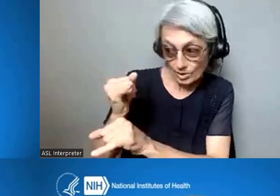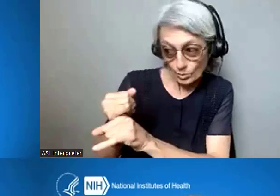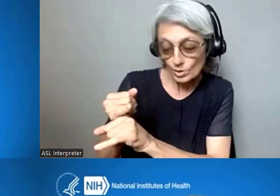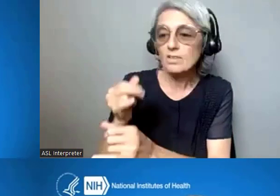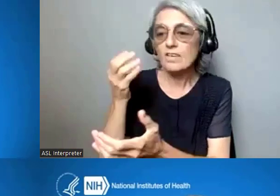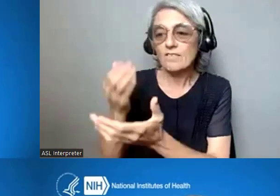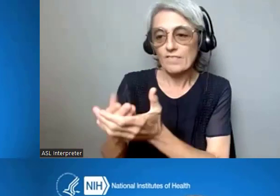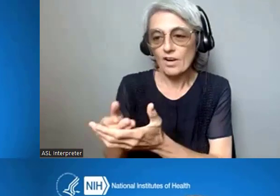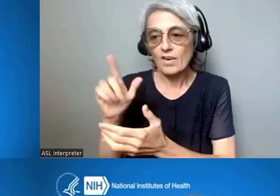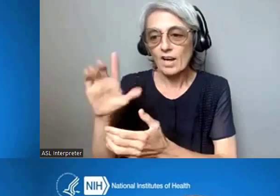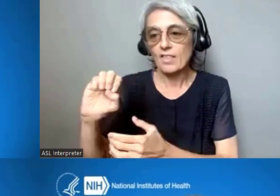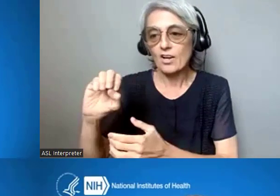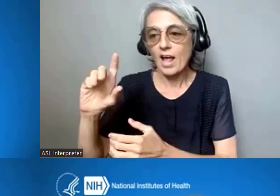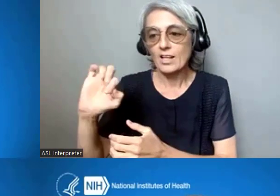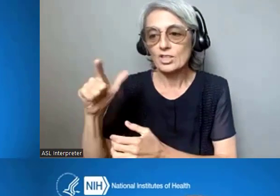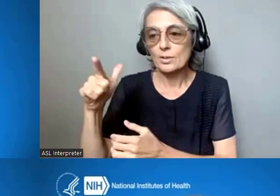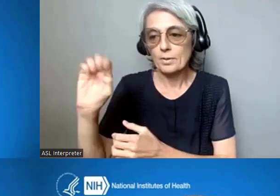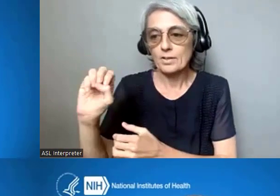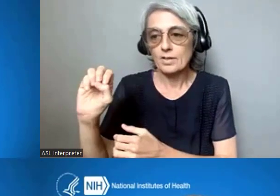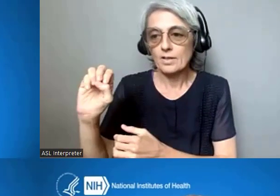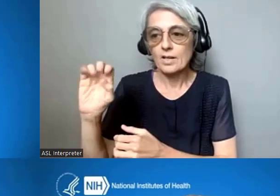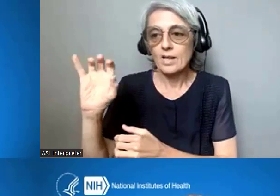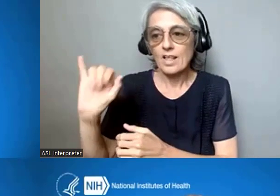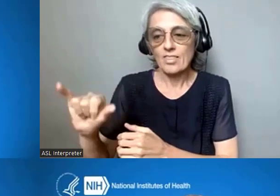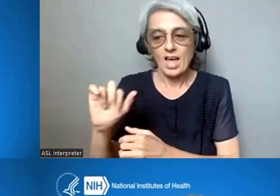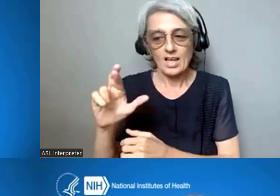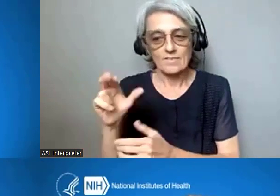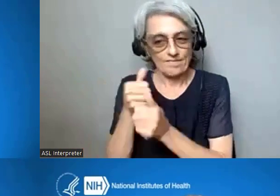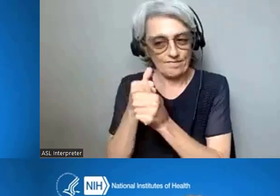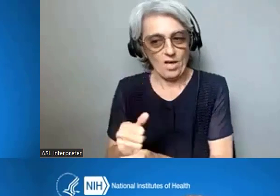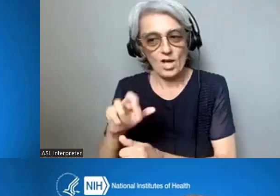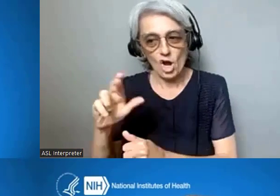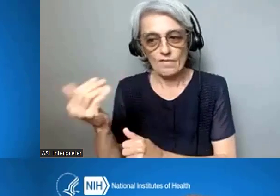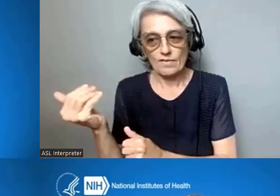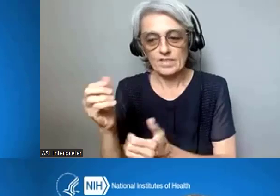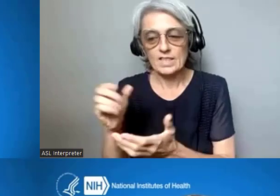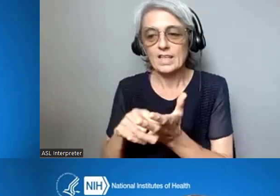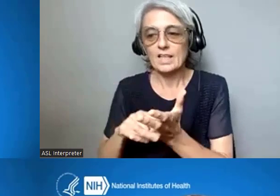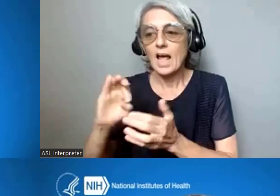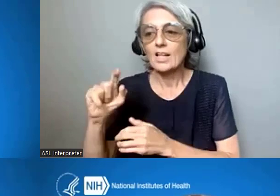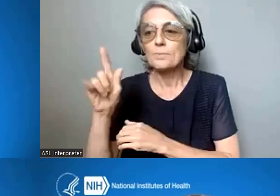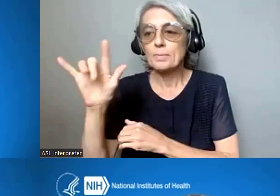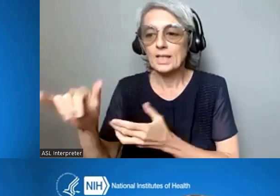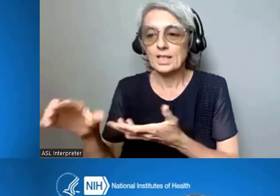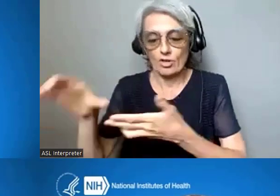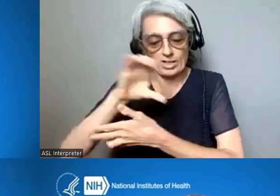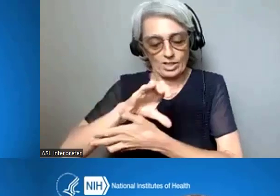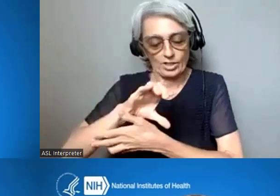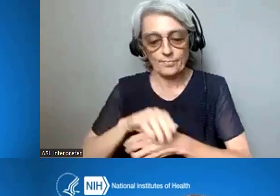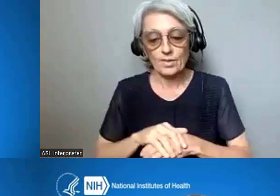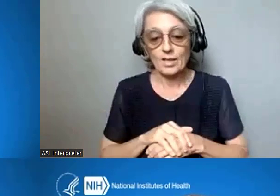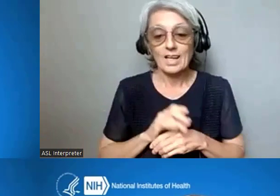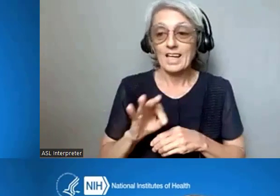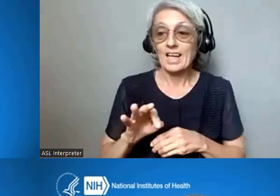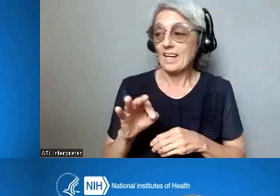And that's of course according to the R15 eligibility criteria. Applications that do not contain this signed letter